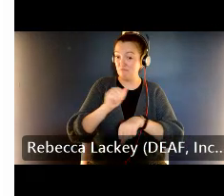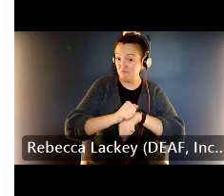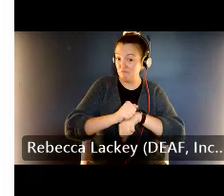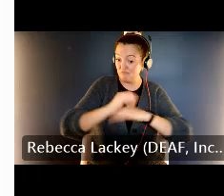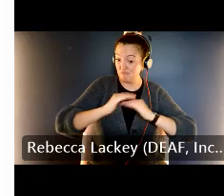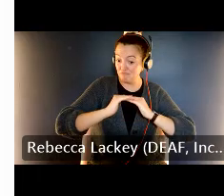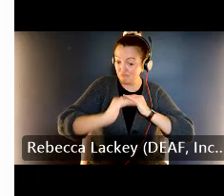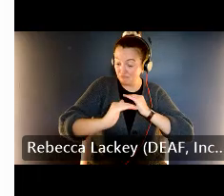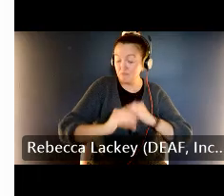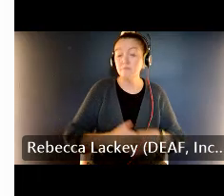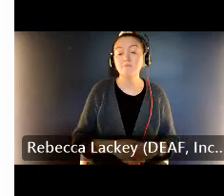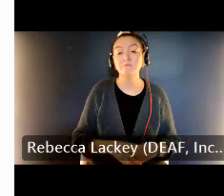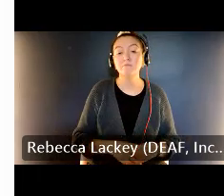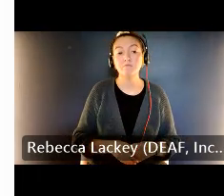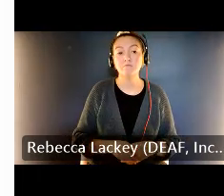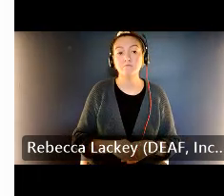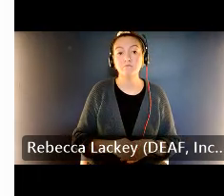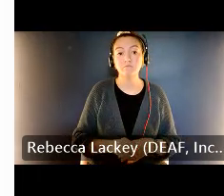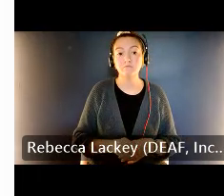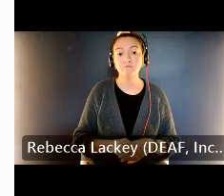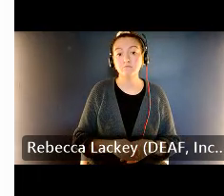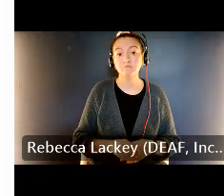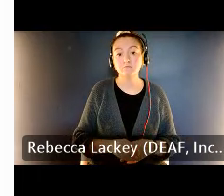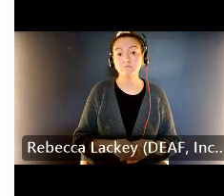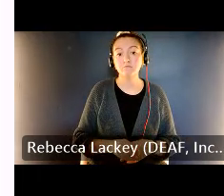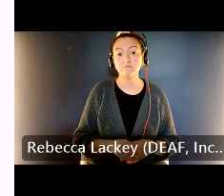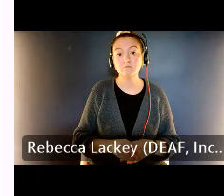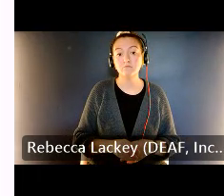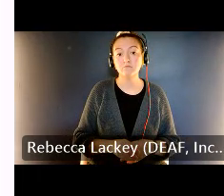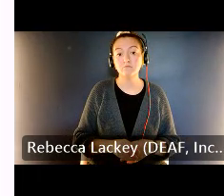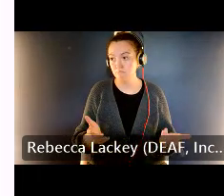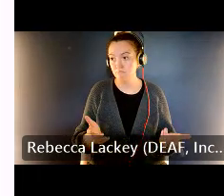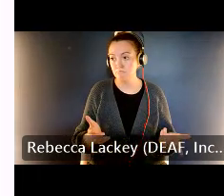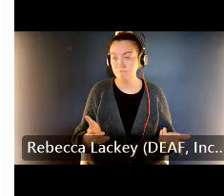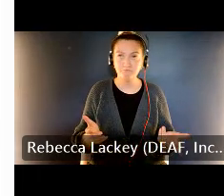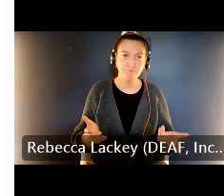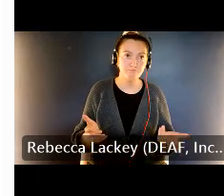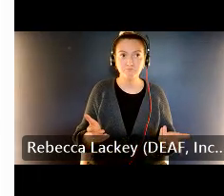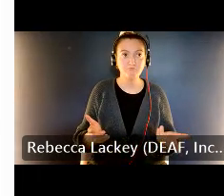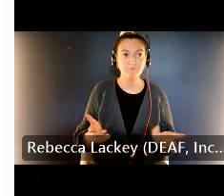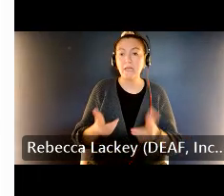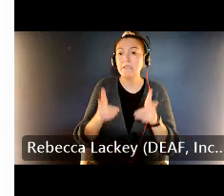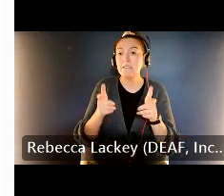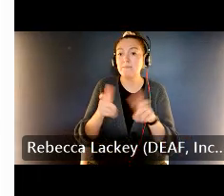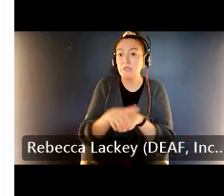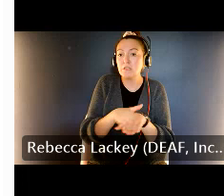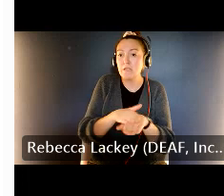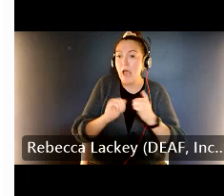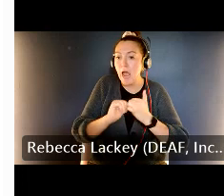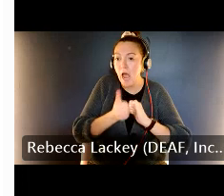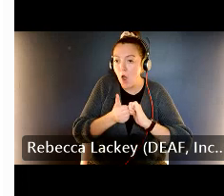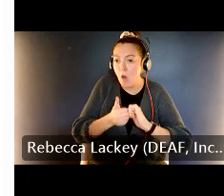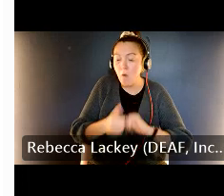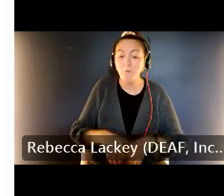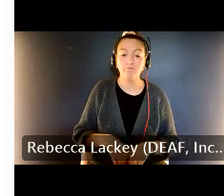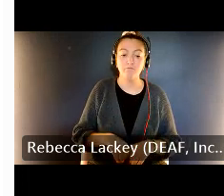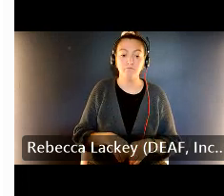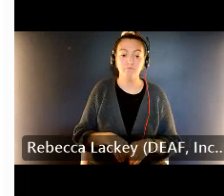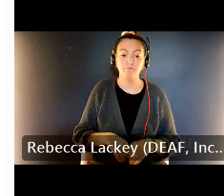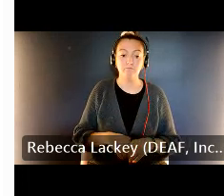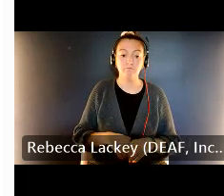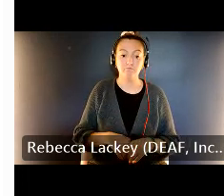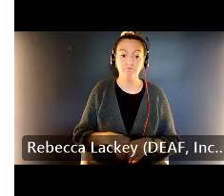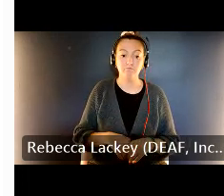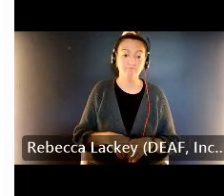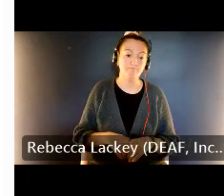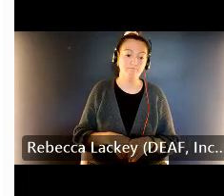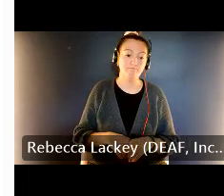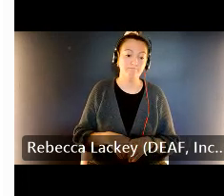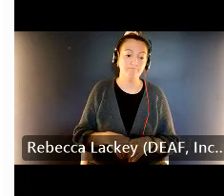And how you get the speed reduction is a specifically designed ramp up and then